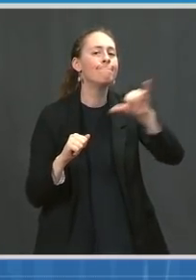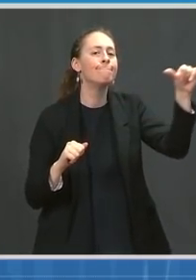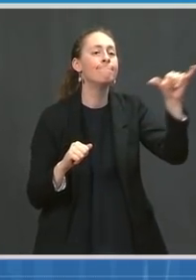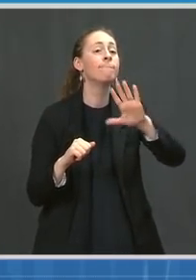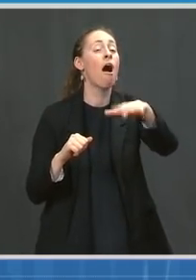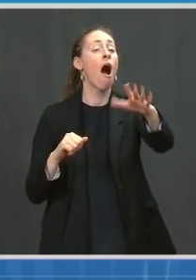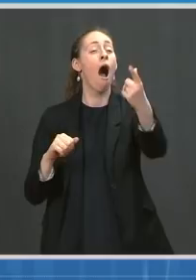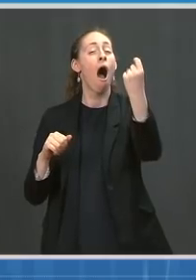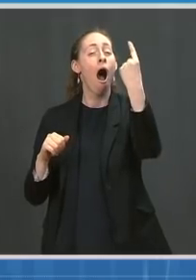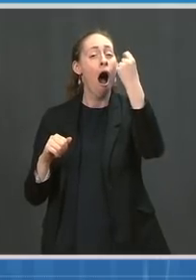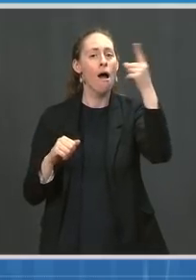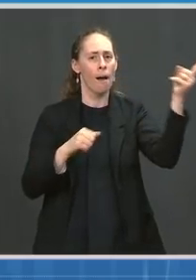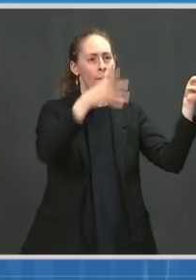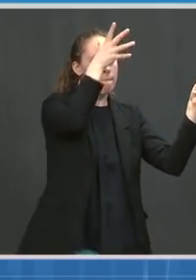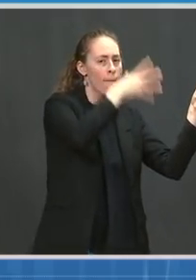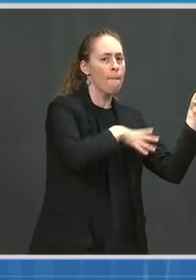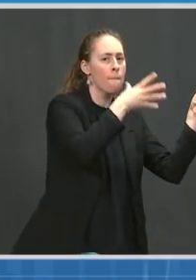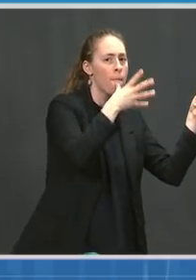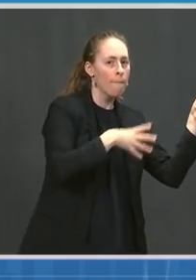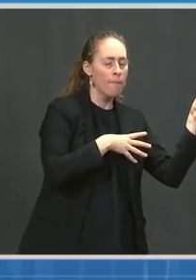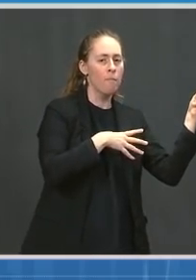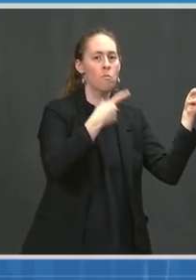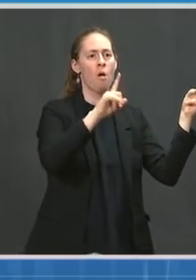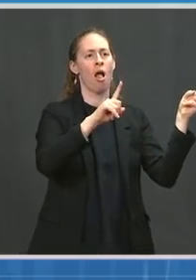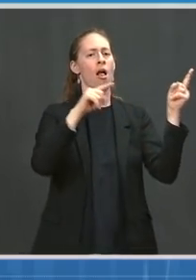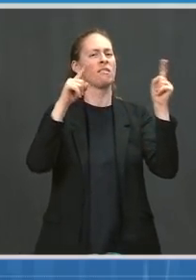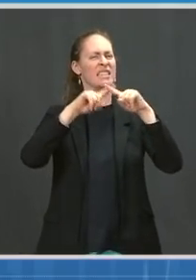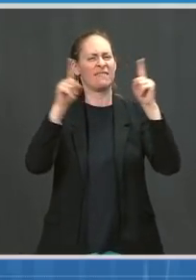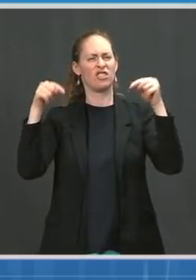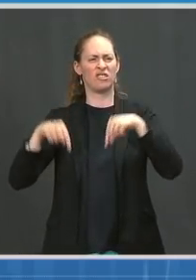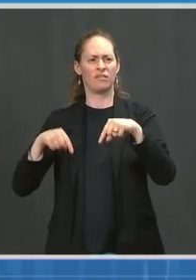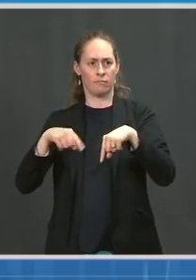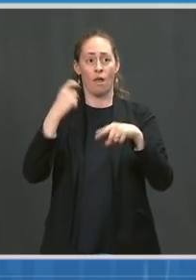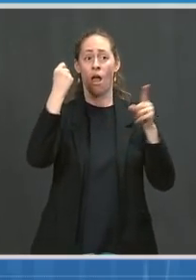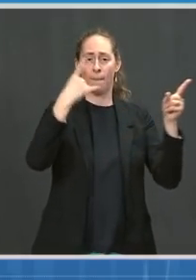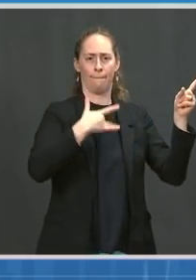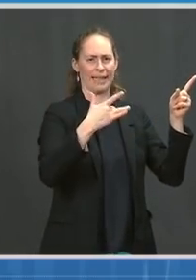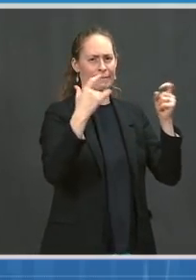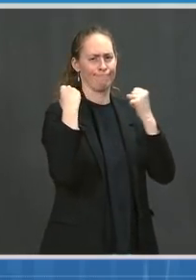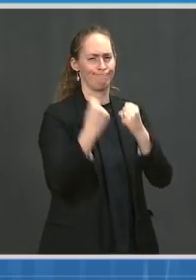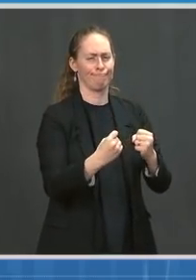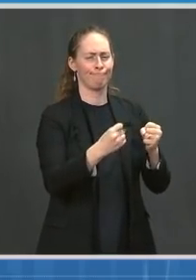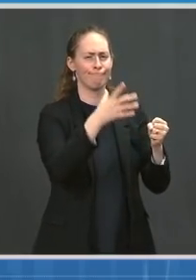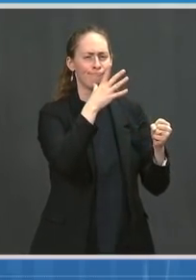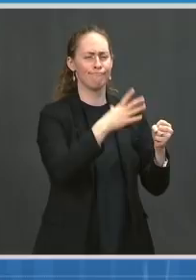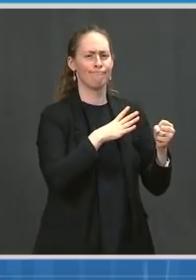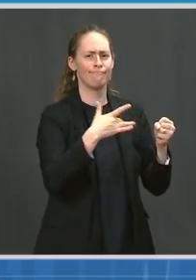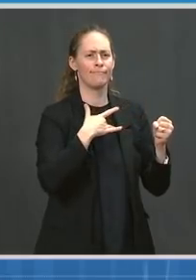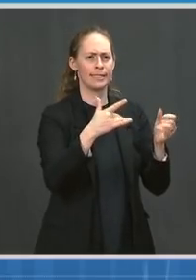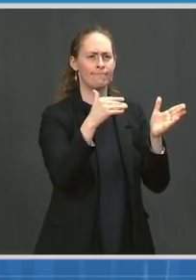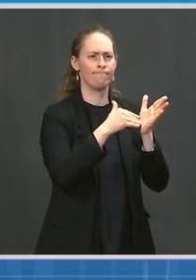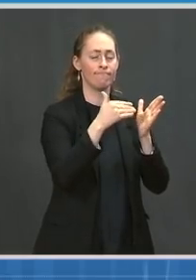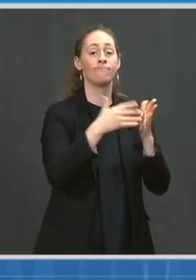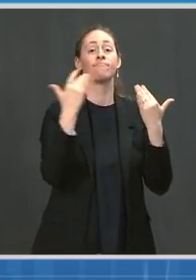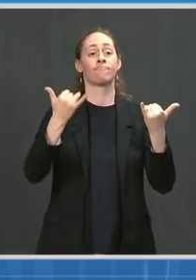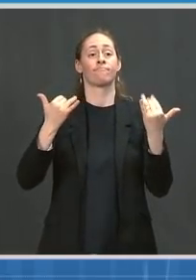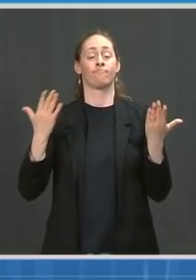though they were more frequent in women. The AstraZeneca and Johnson & Johnson vaccines both use an adenovirus vector.